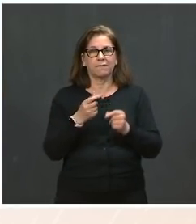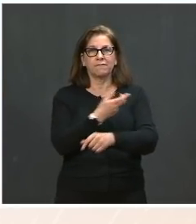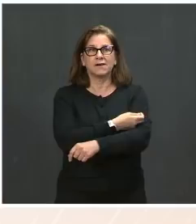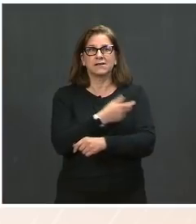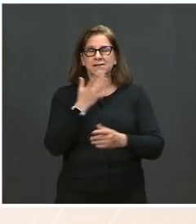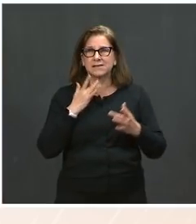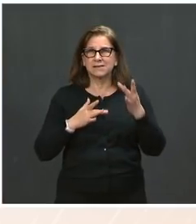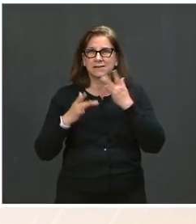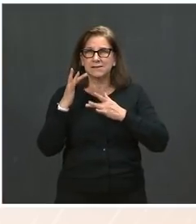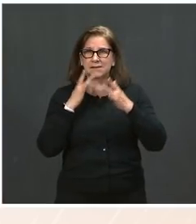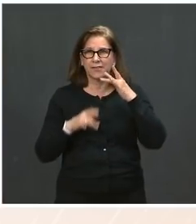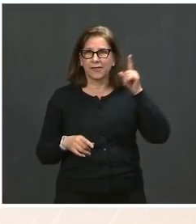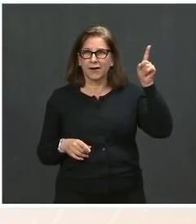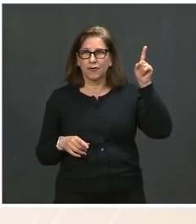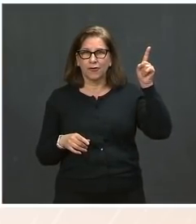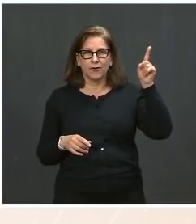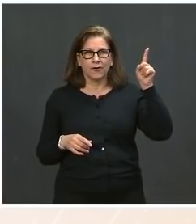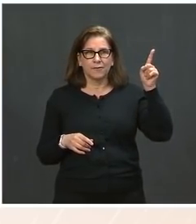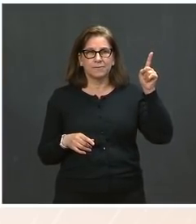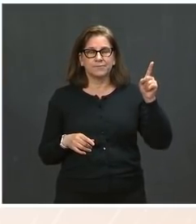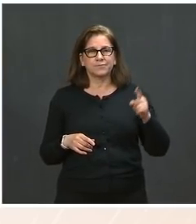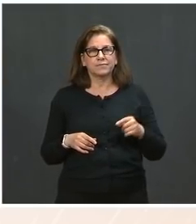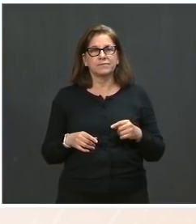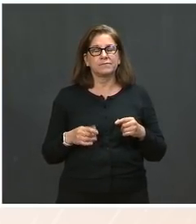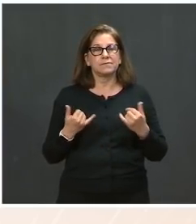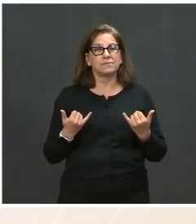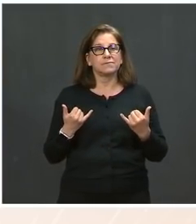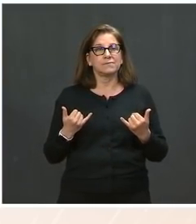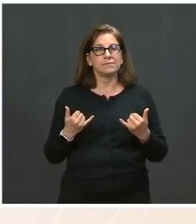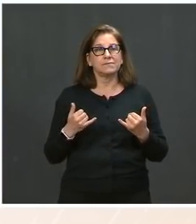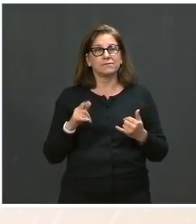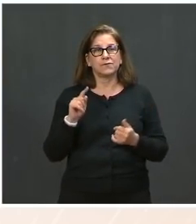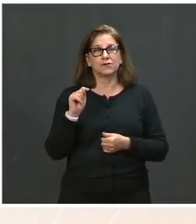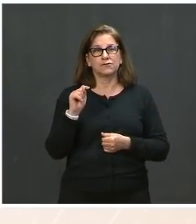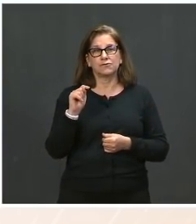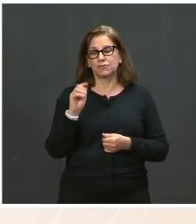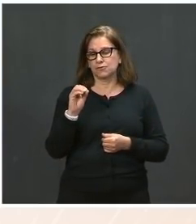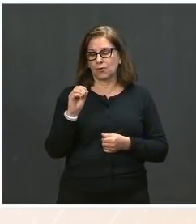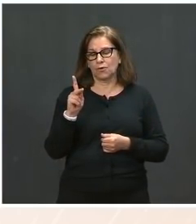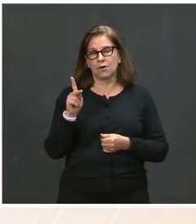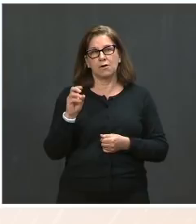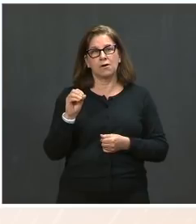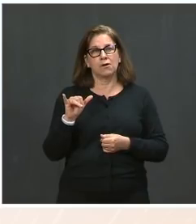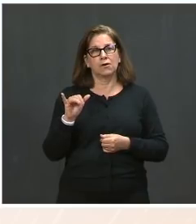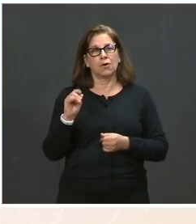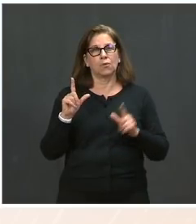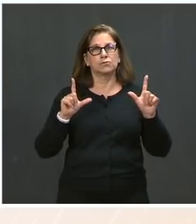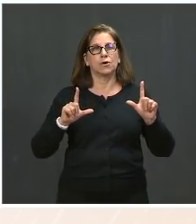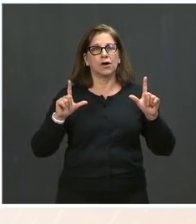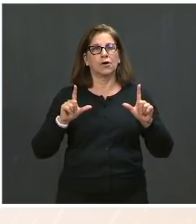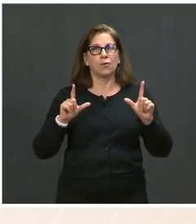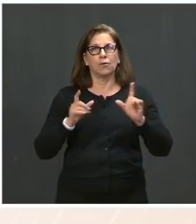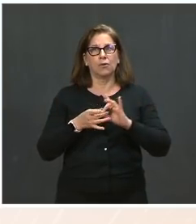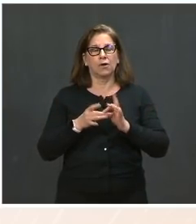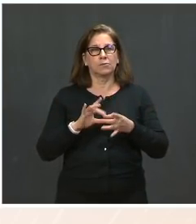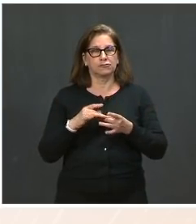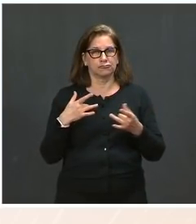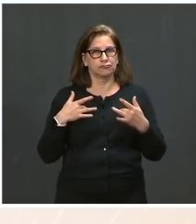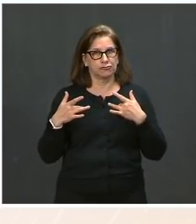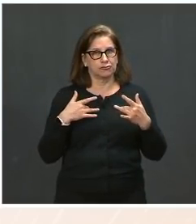and the Tokyo Olympics as a huge priority for the Japanese, is it still the U.S. position